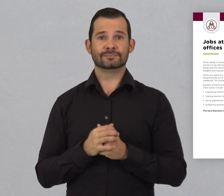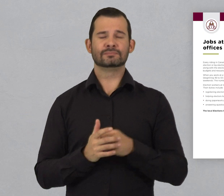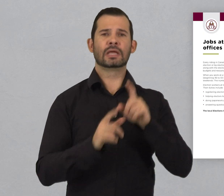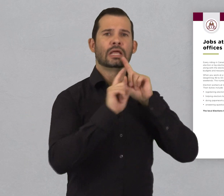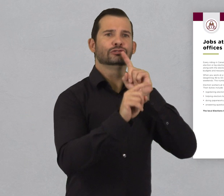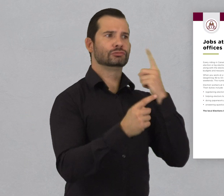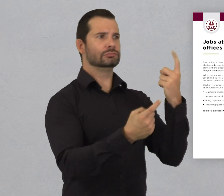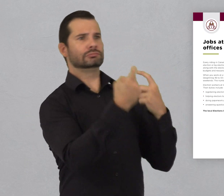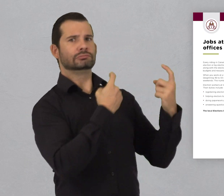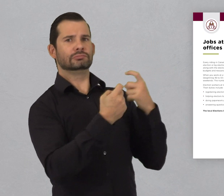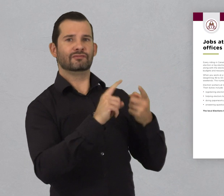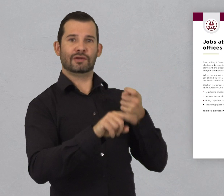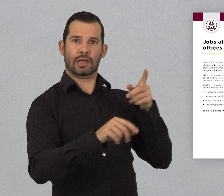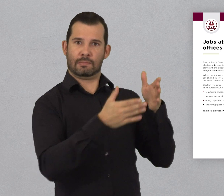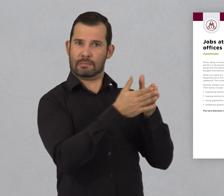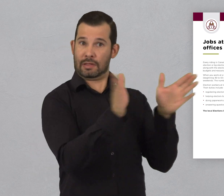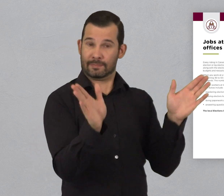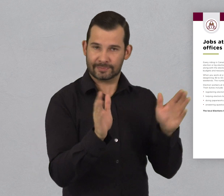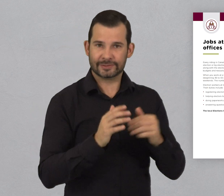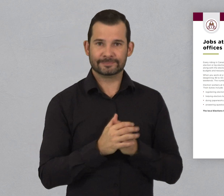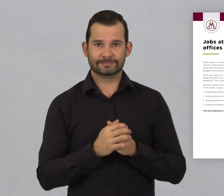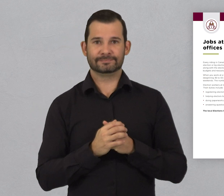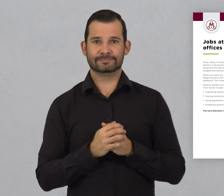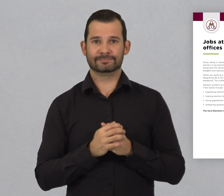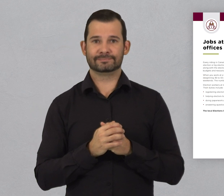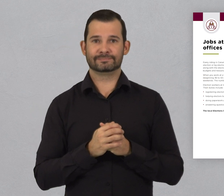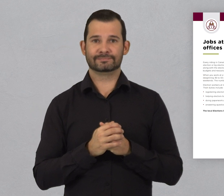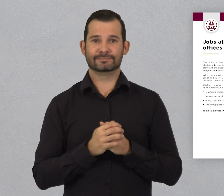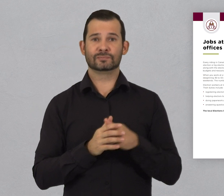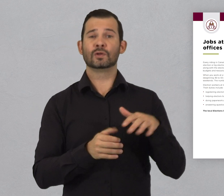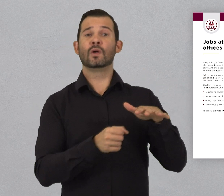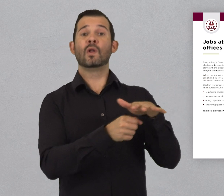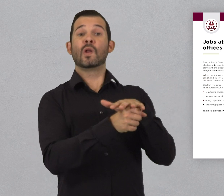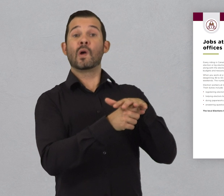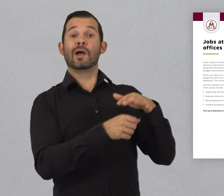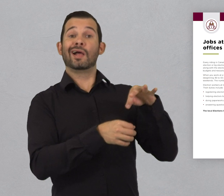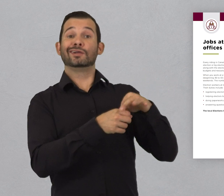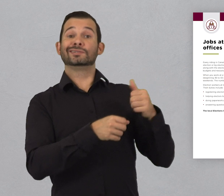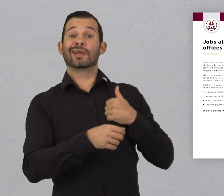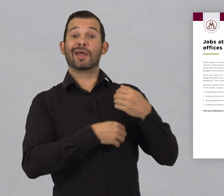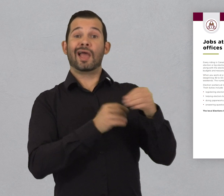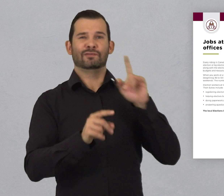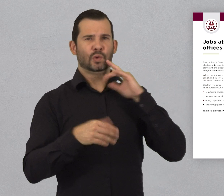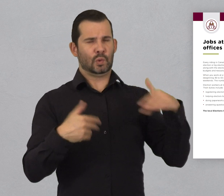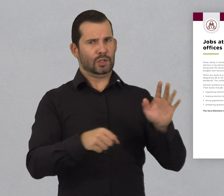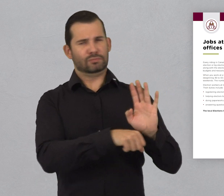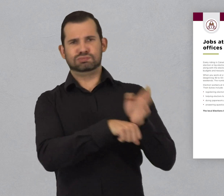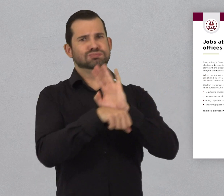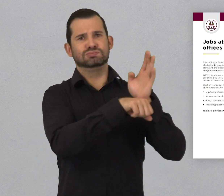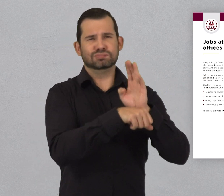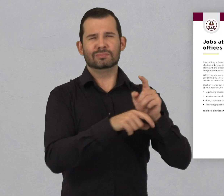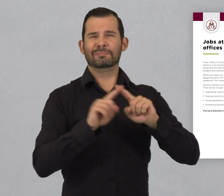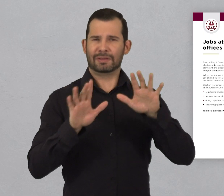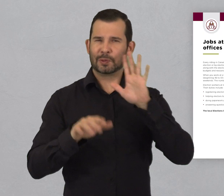· answering questions from the public The local Elections Canada office is a busy place,